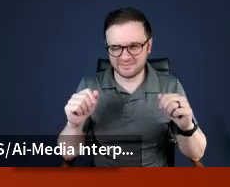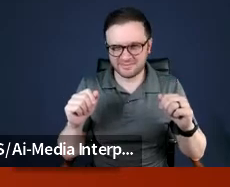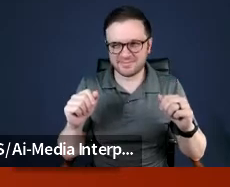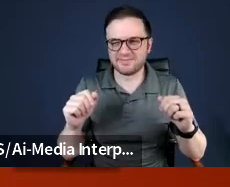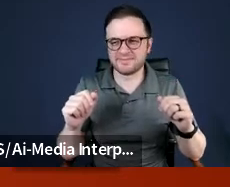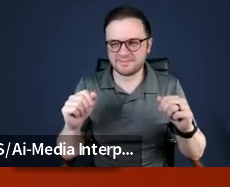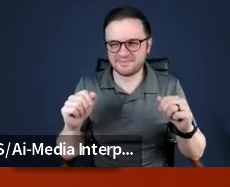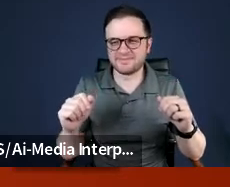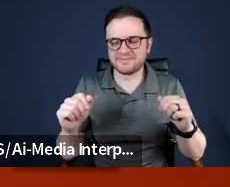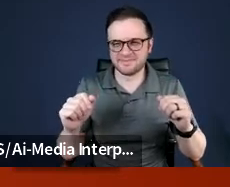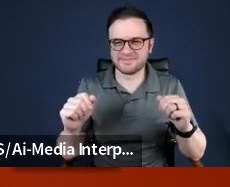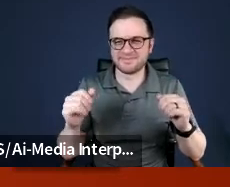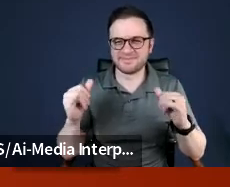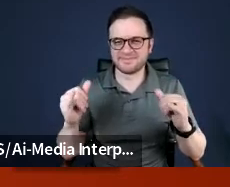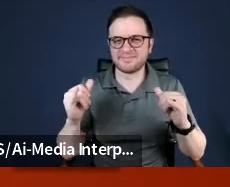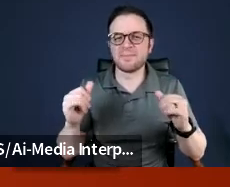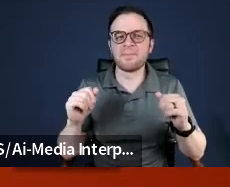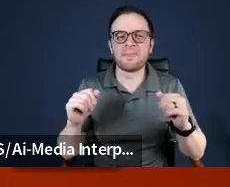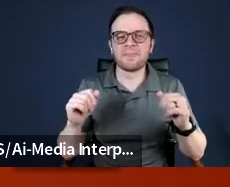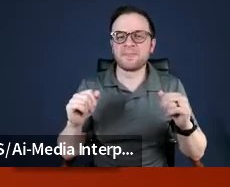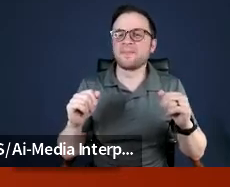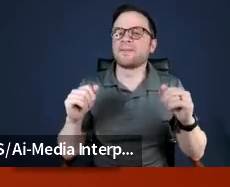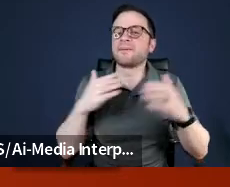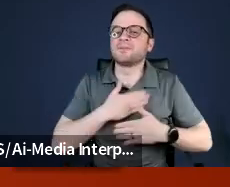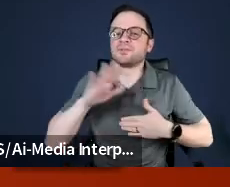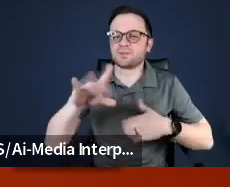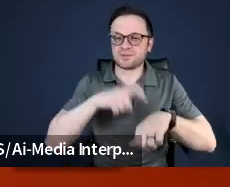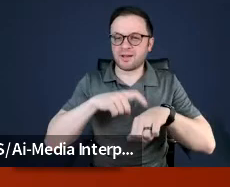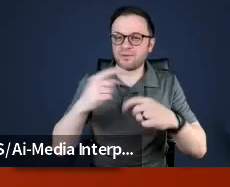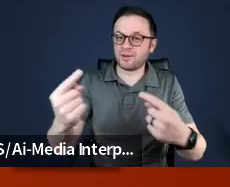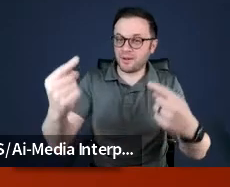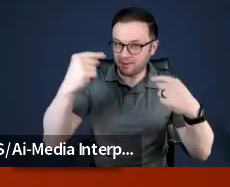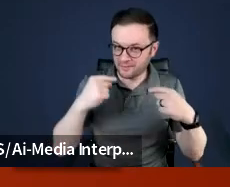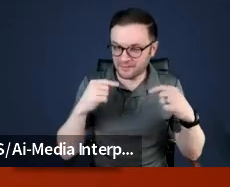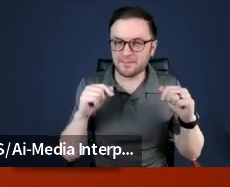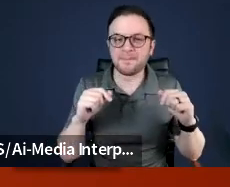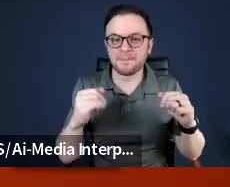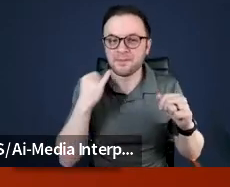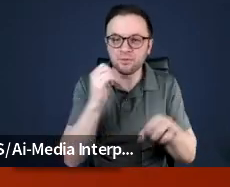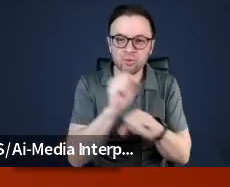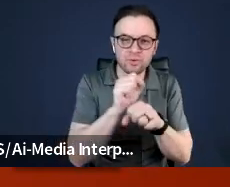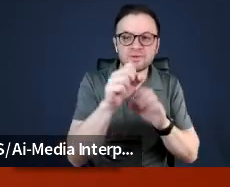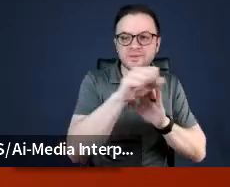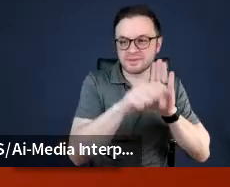OK. Awesome. Thank you so much, Matt, I appreciate your time, that was a good session